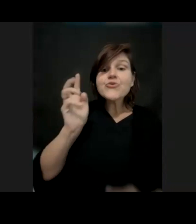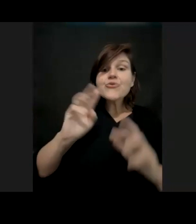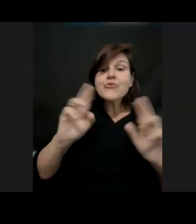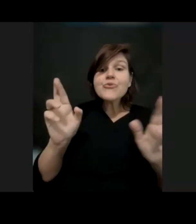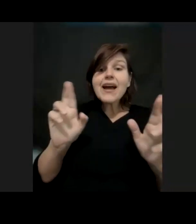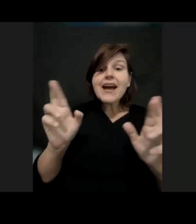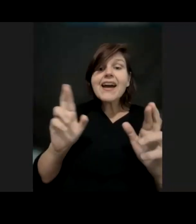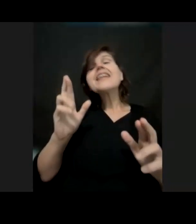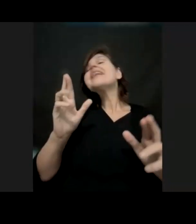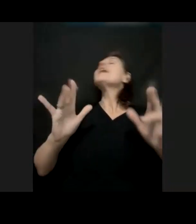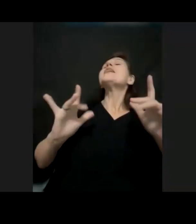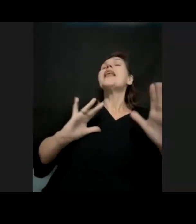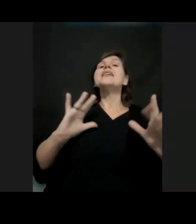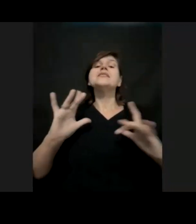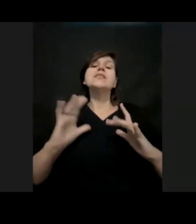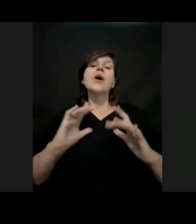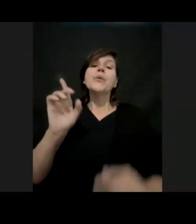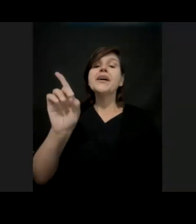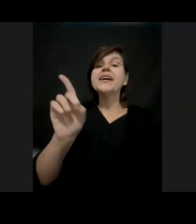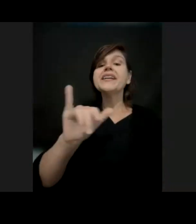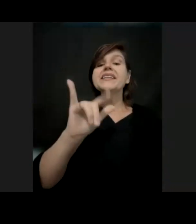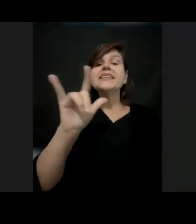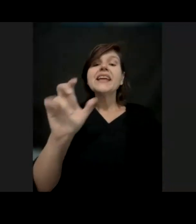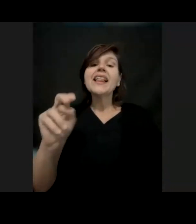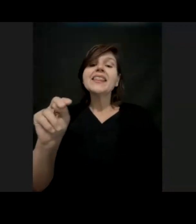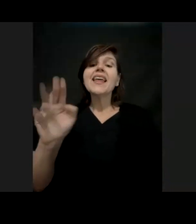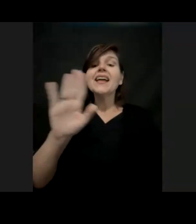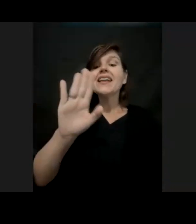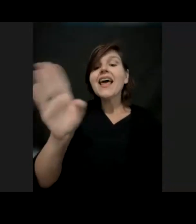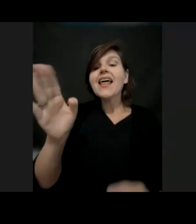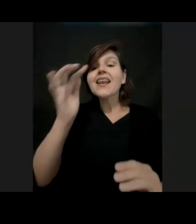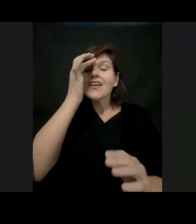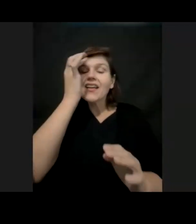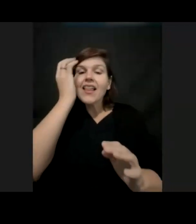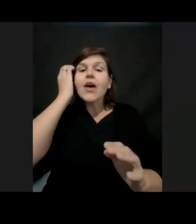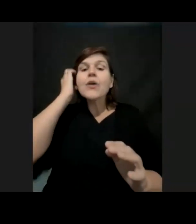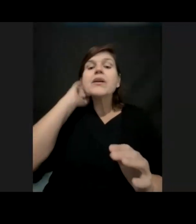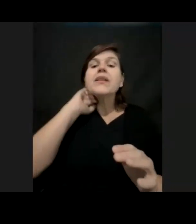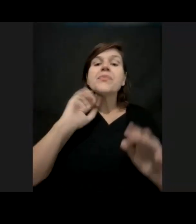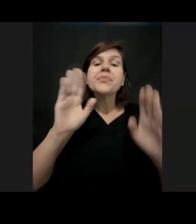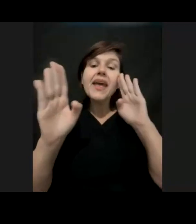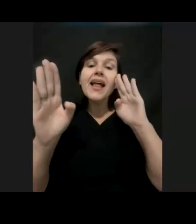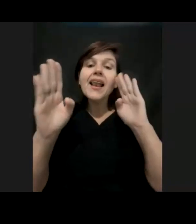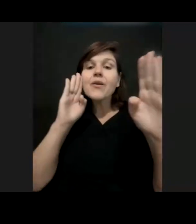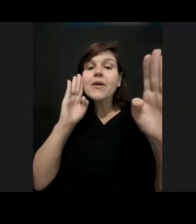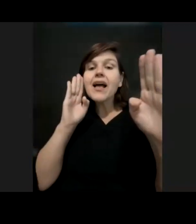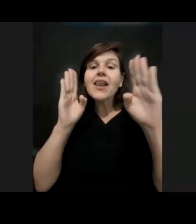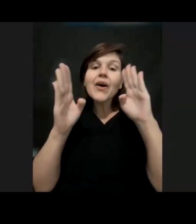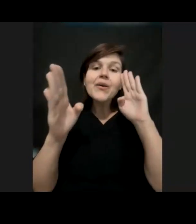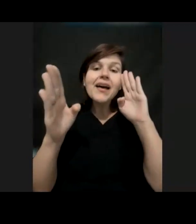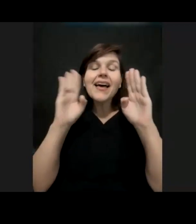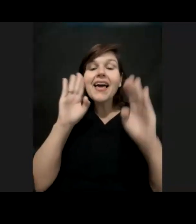Dillon Dillon, hello, Dillon!